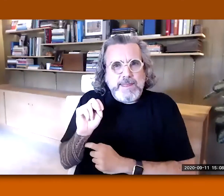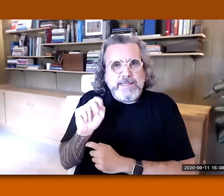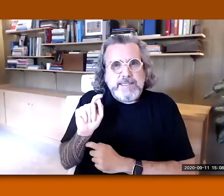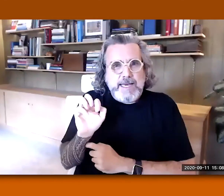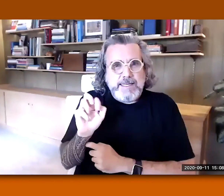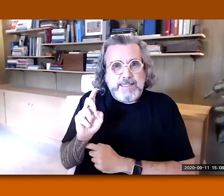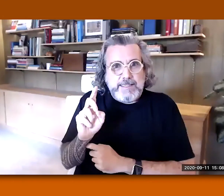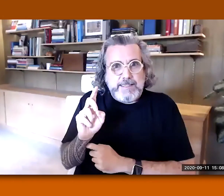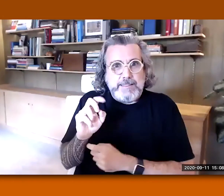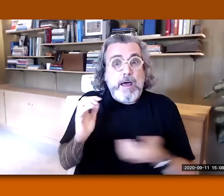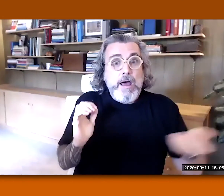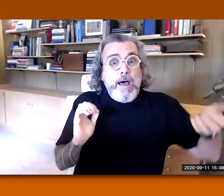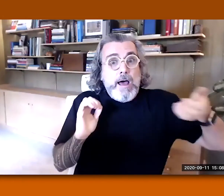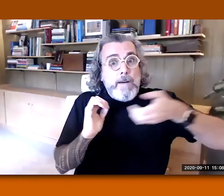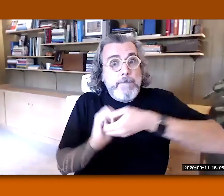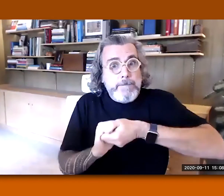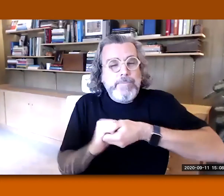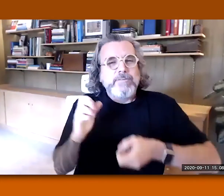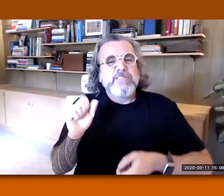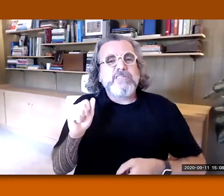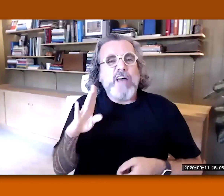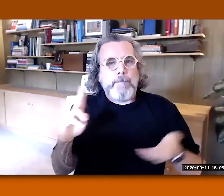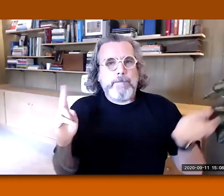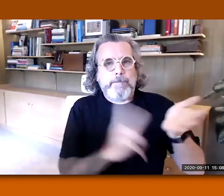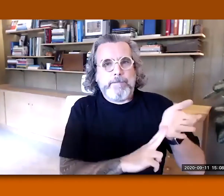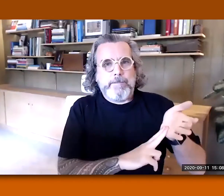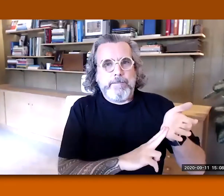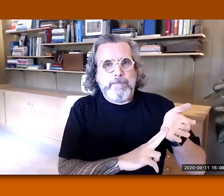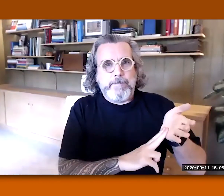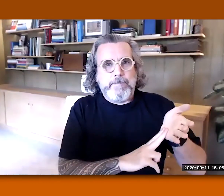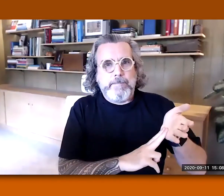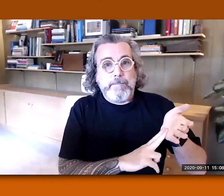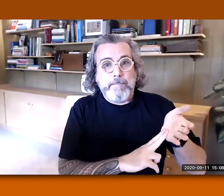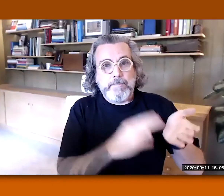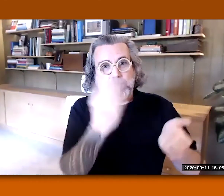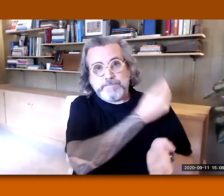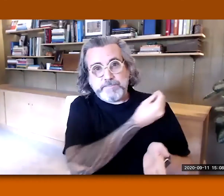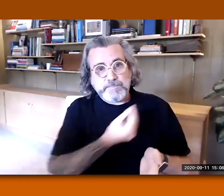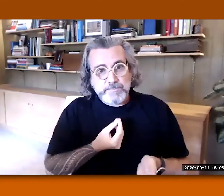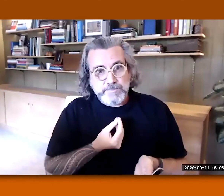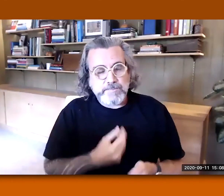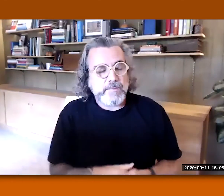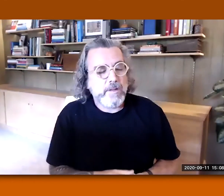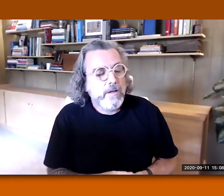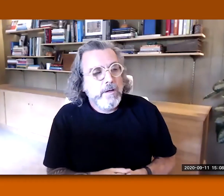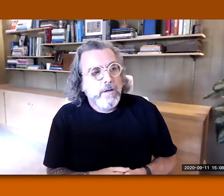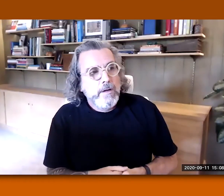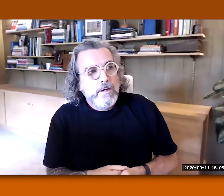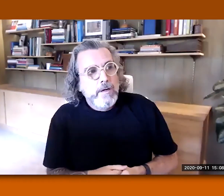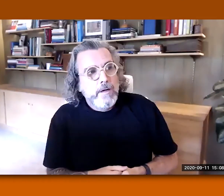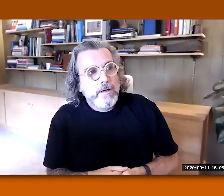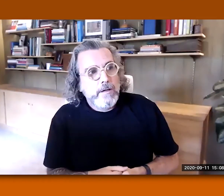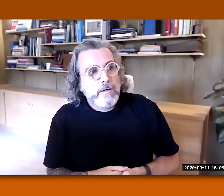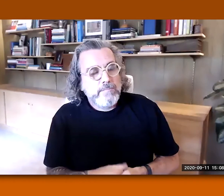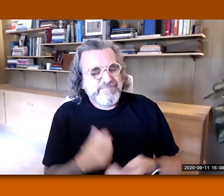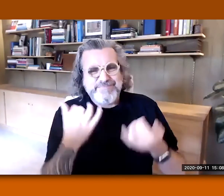to be the primary awardees and then partner and subcontract with minority-serving universities.